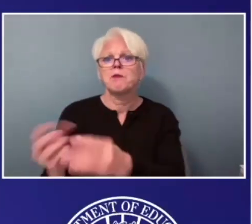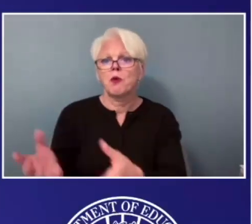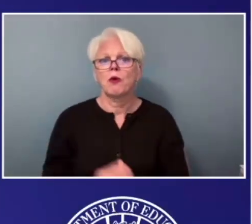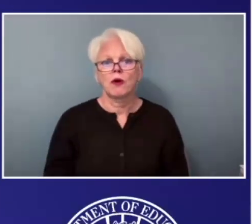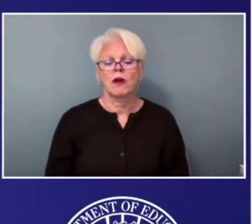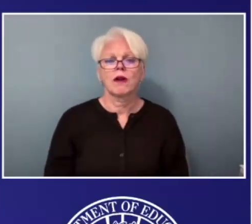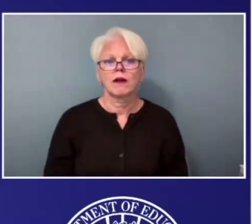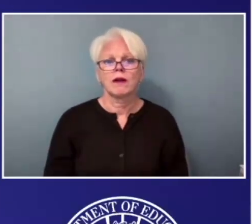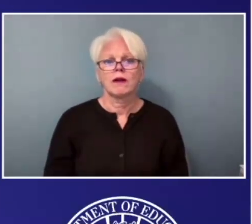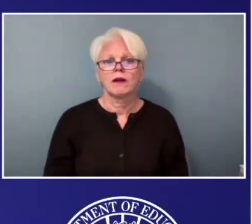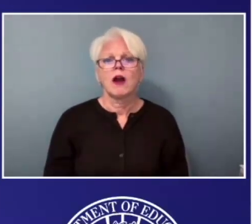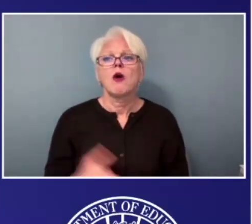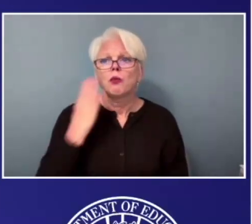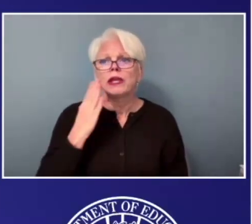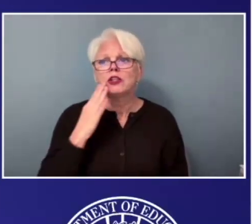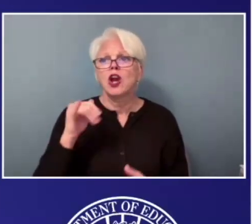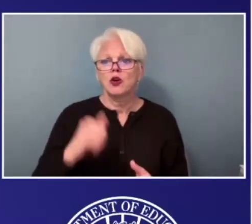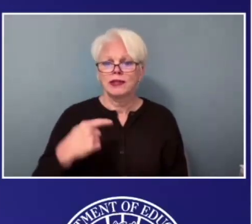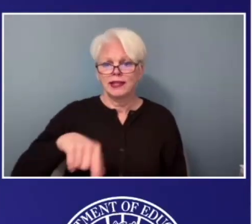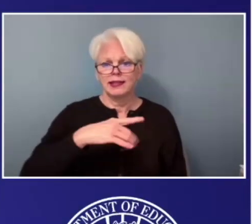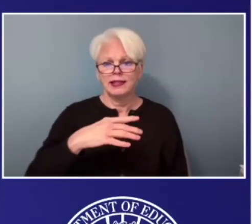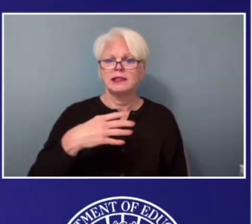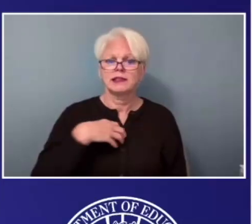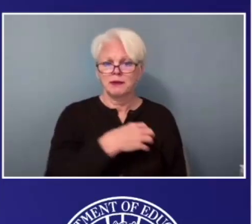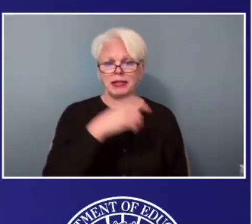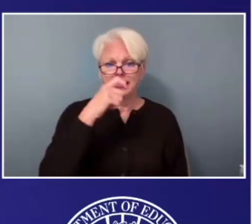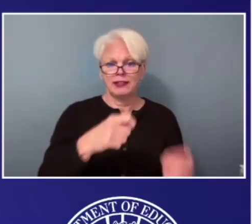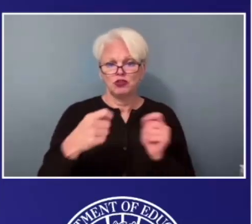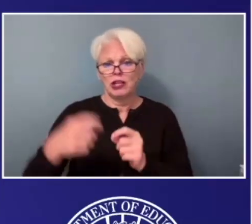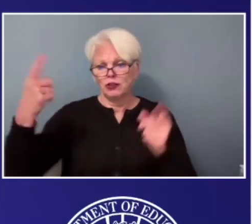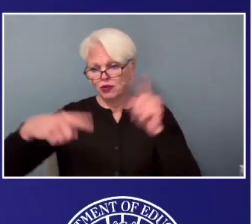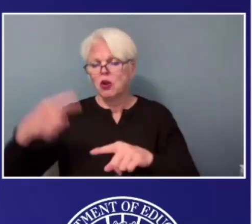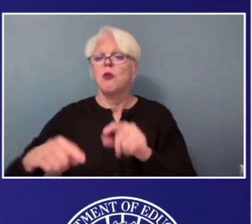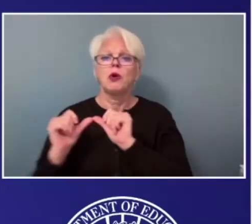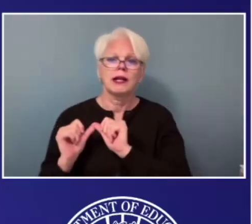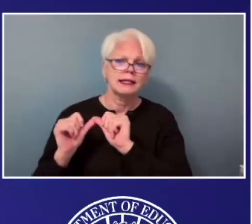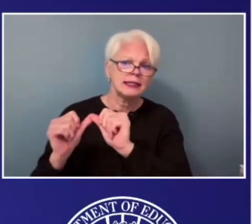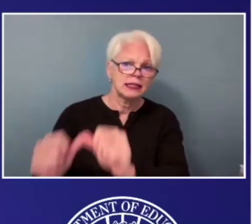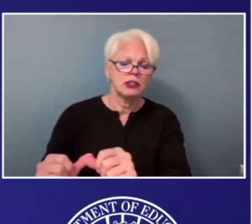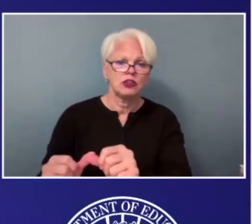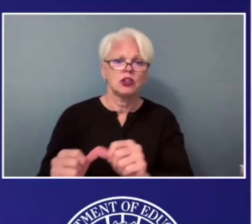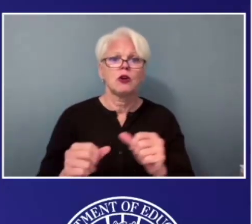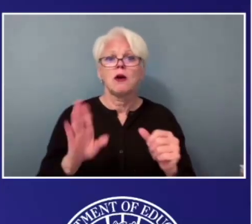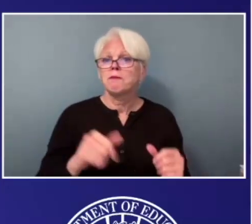We know that the changes agreed upon by this committee will continue this momentum, whether by choice or necessity.